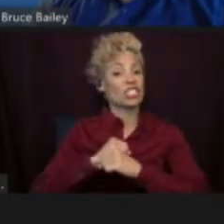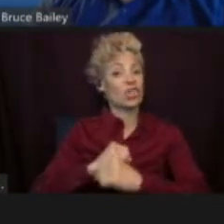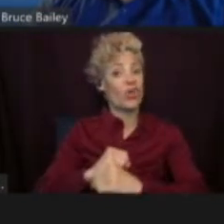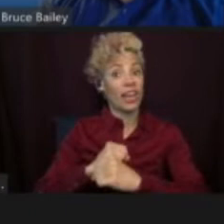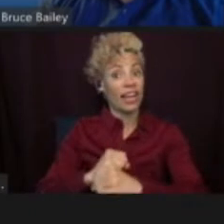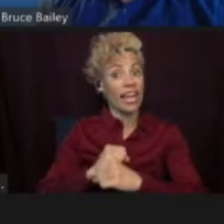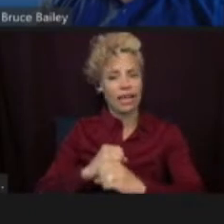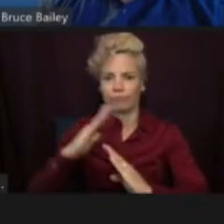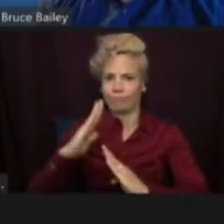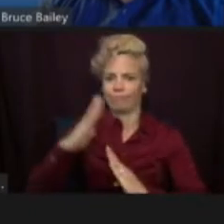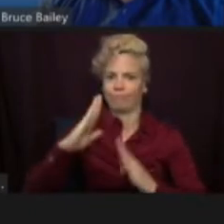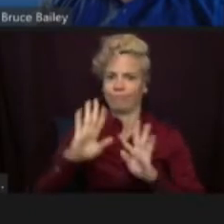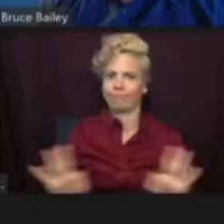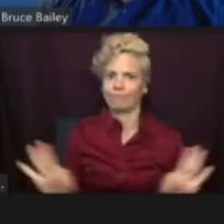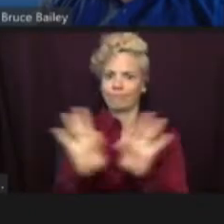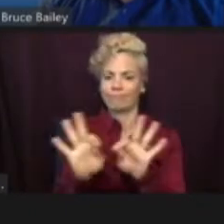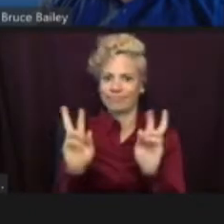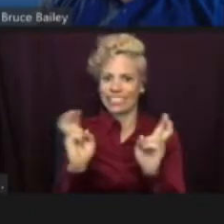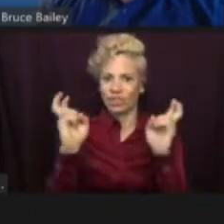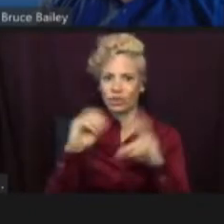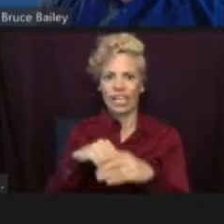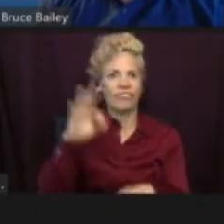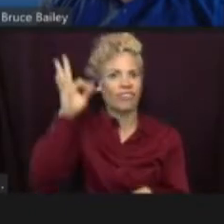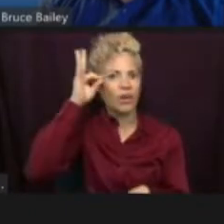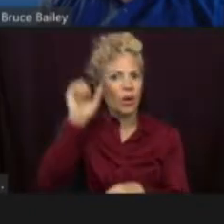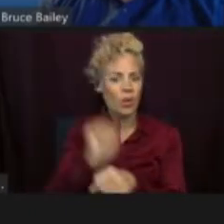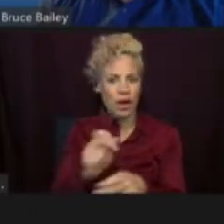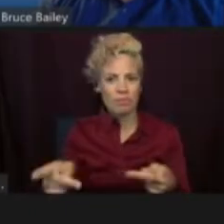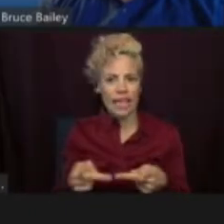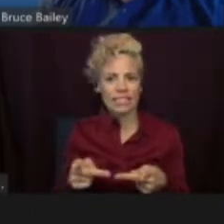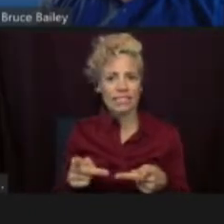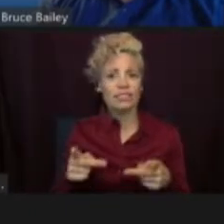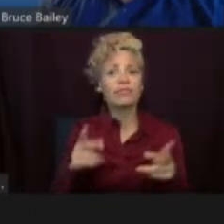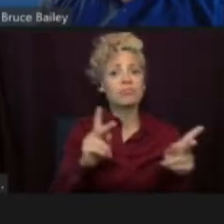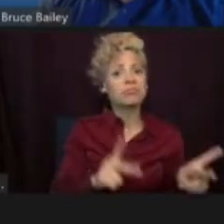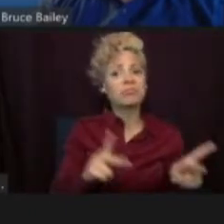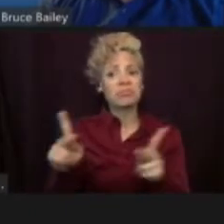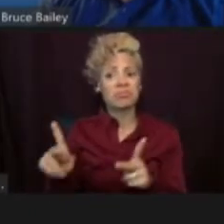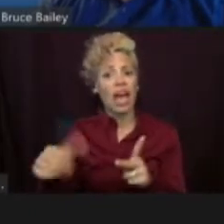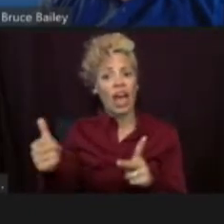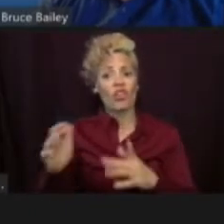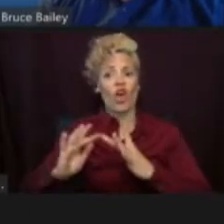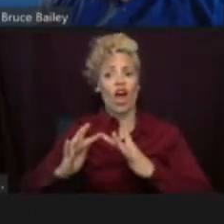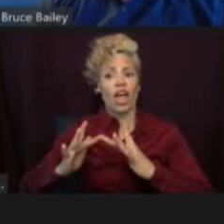Like many other online entities, we have to worry about hacking and security,